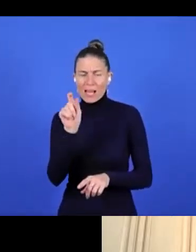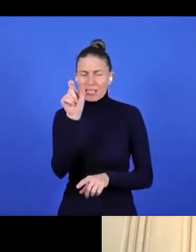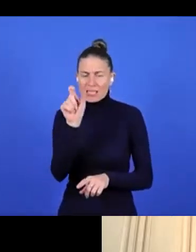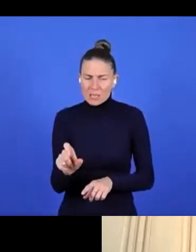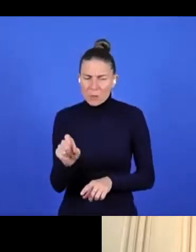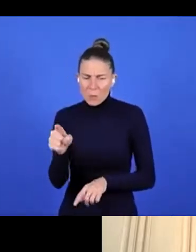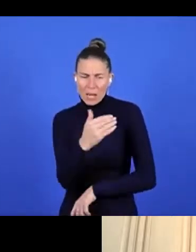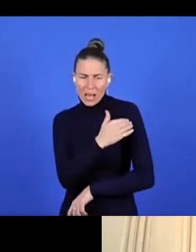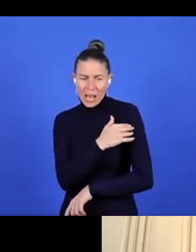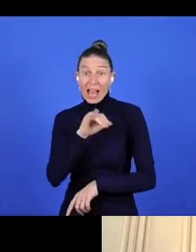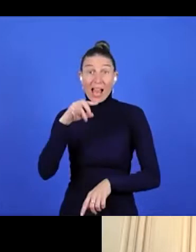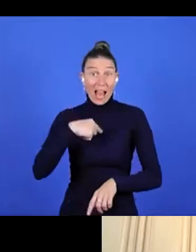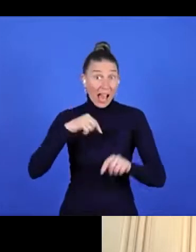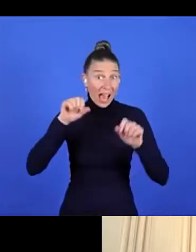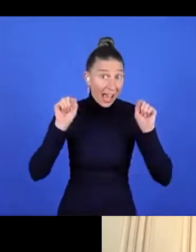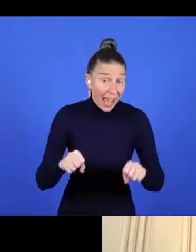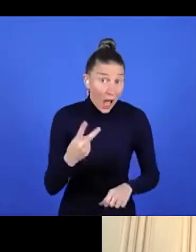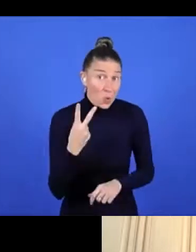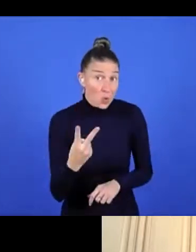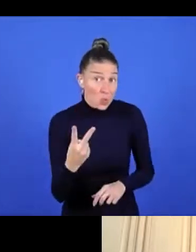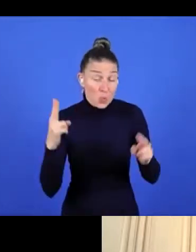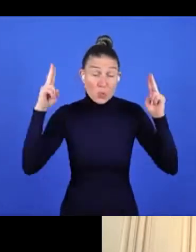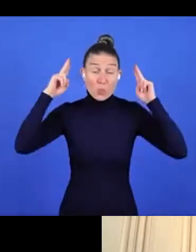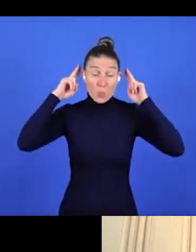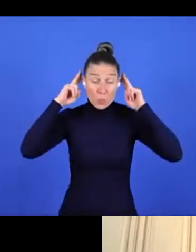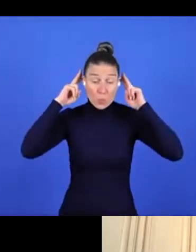live question and answer right now. Someone just asked me if I